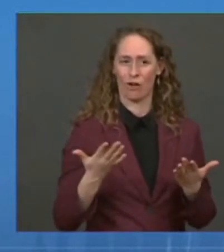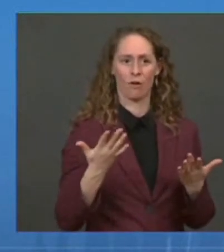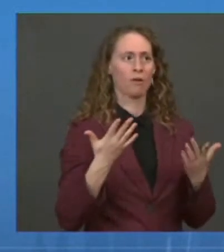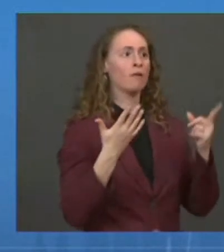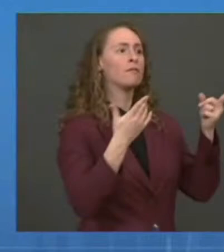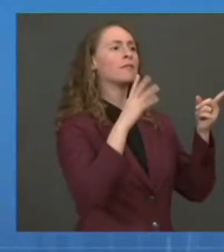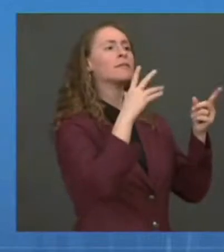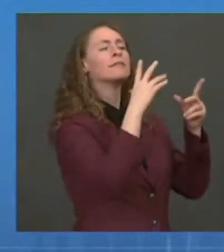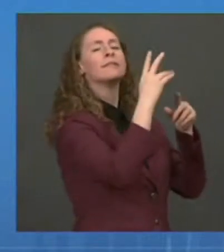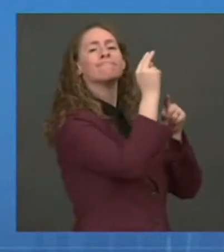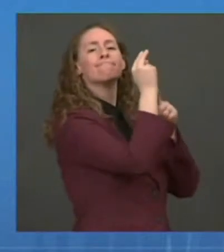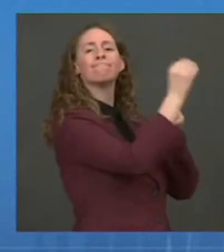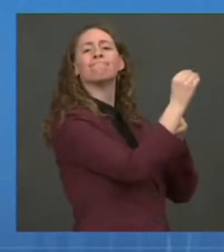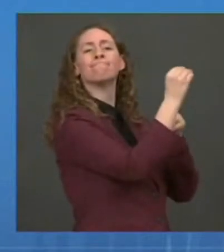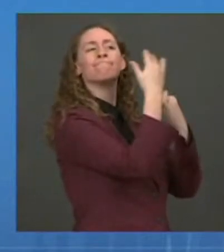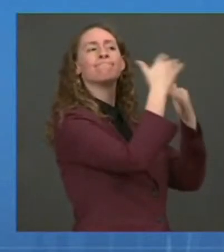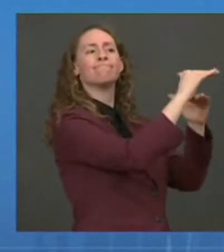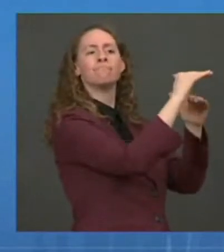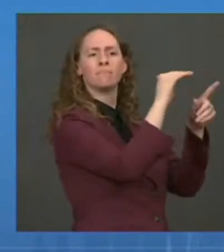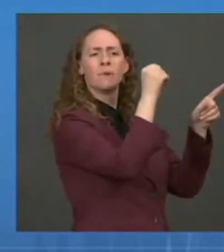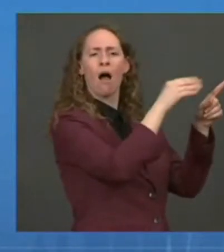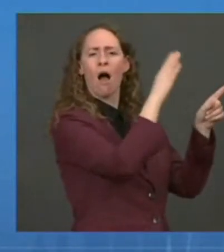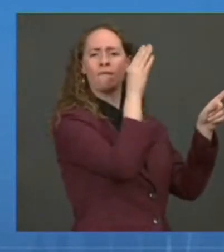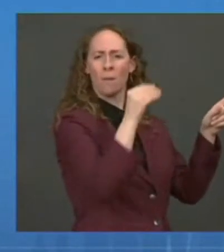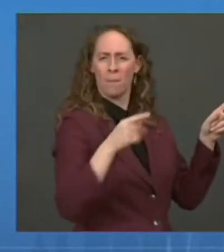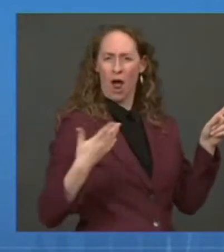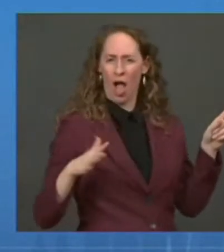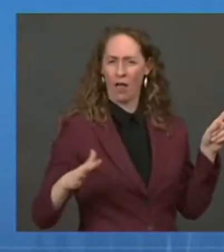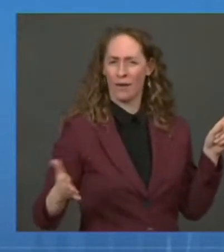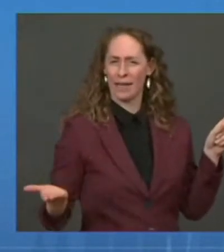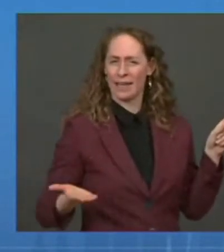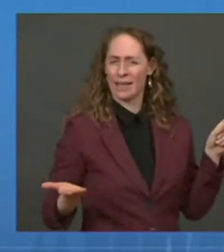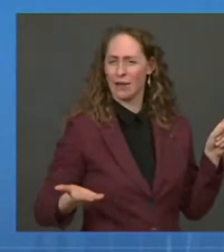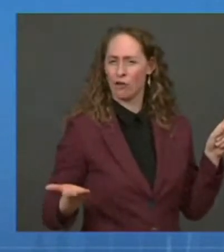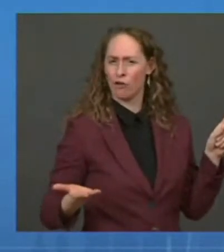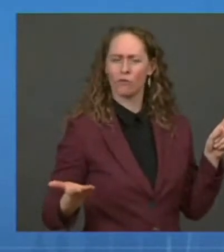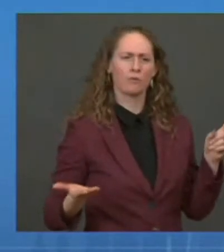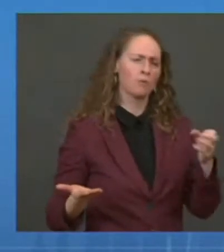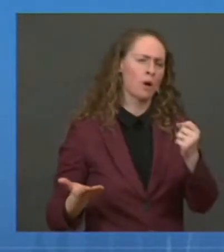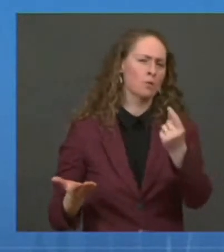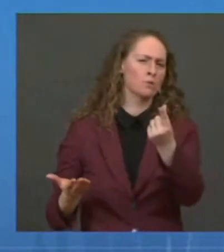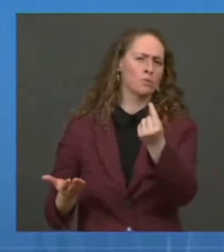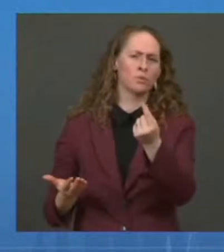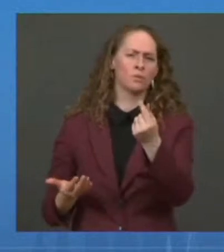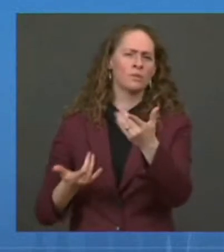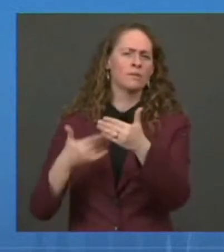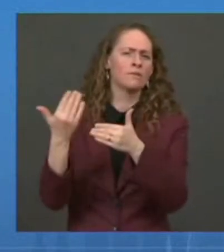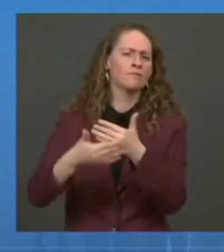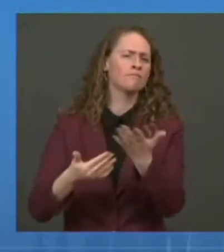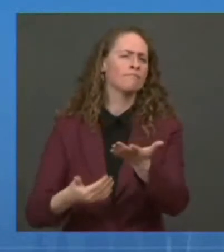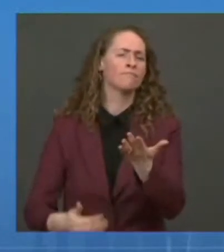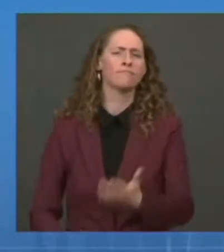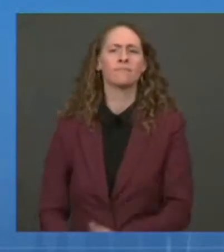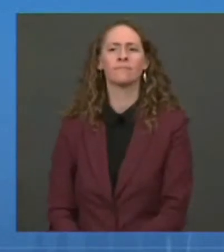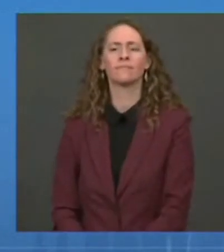IN PLACE IS THERE A TIMELINE FOR LIFTING THEM IS THERE ANY SORT OF WHAT'S THE NEXT STEP